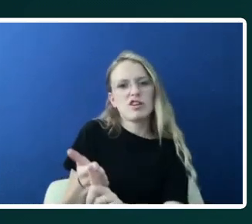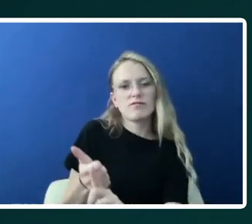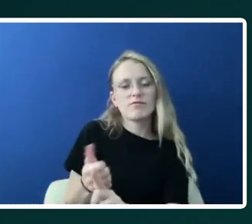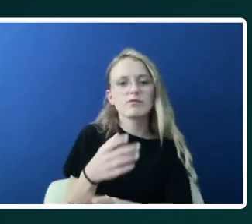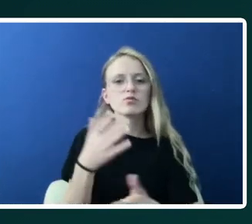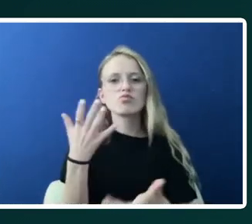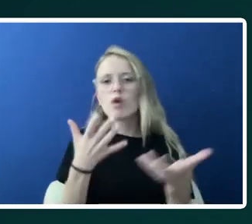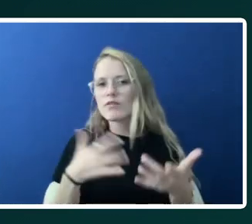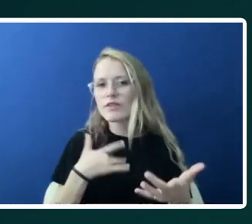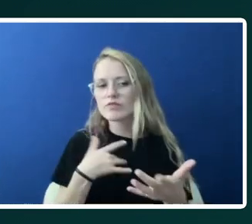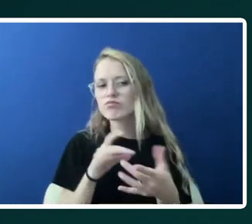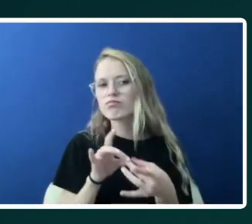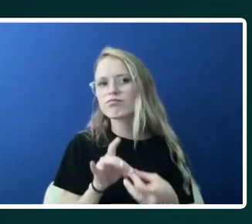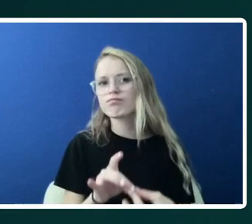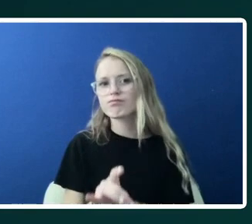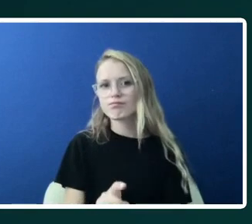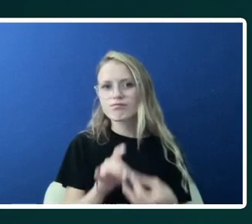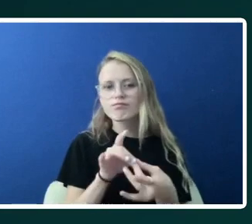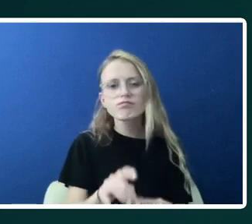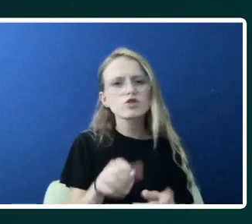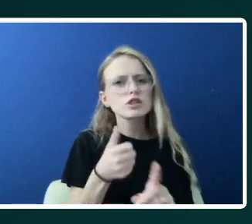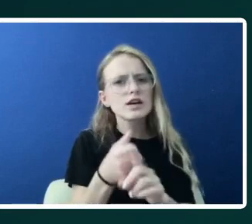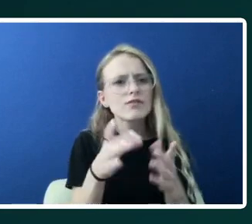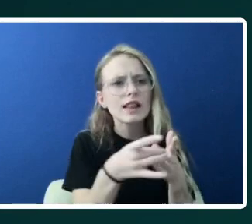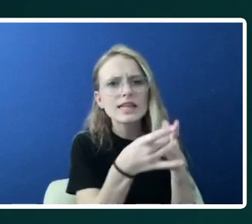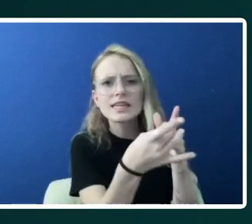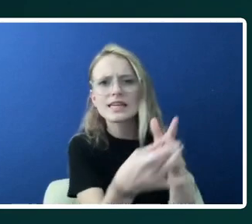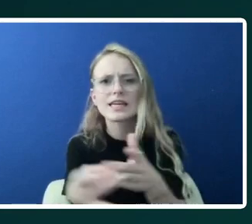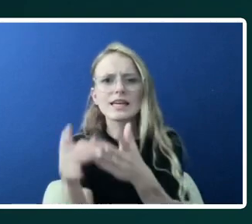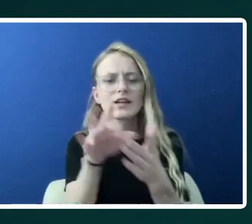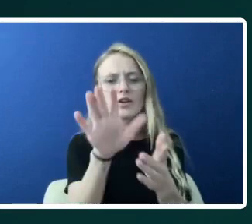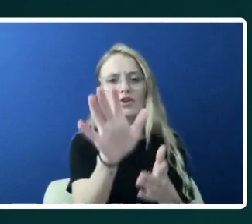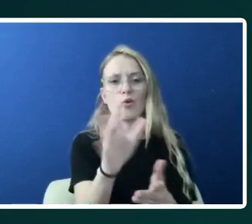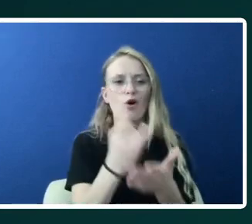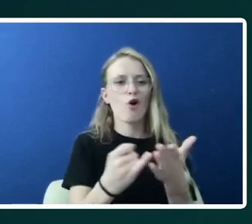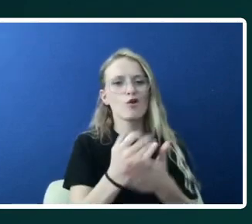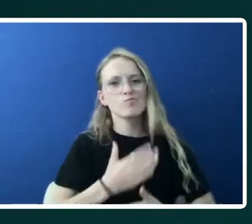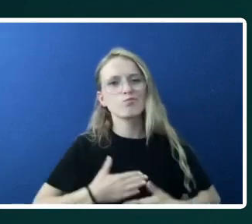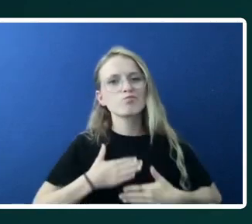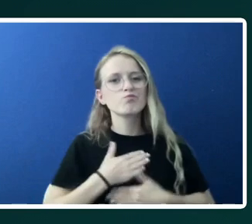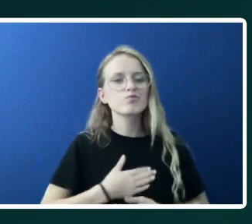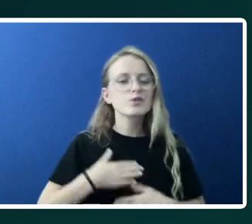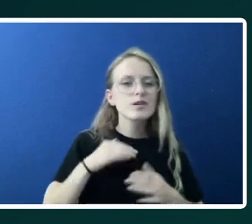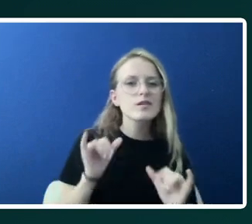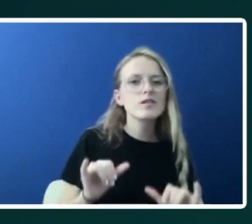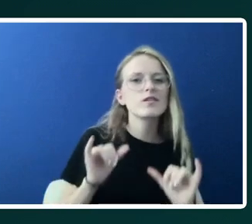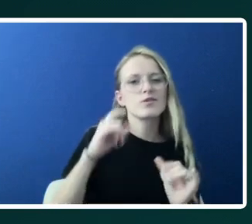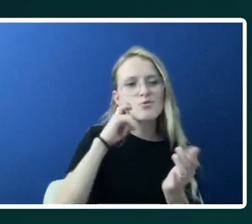sort of steering their own art appreciationship to find out what they are drawn to and why. And